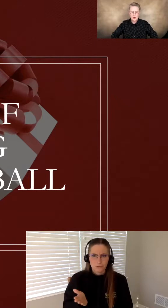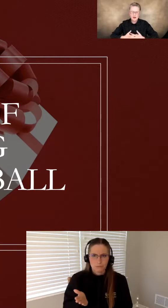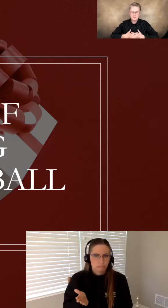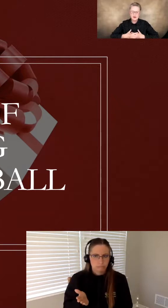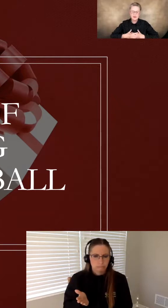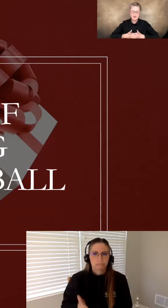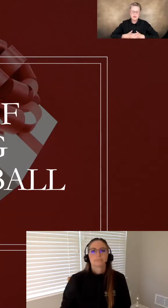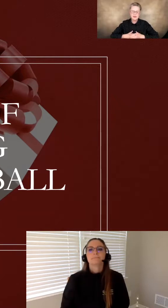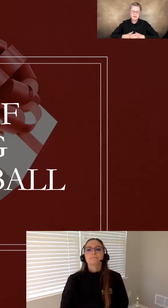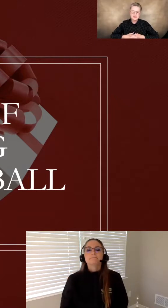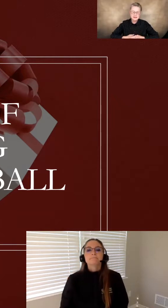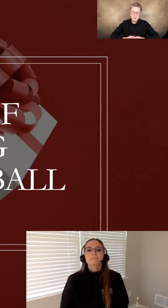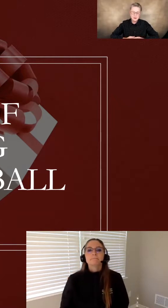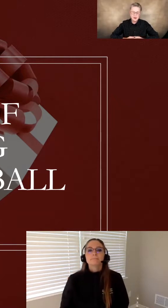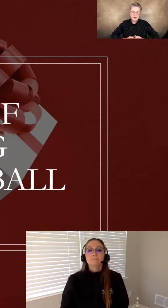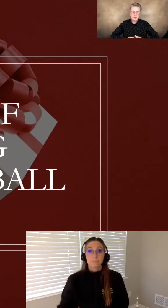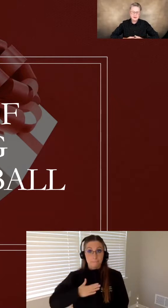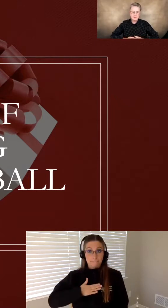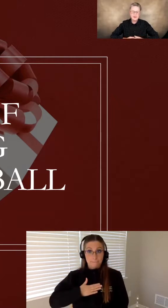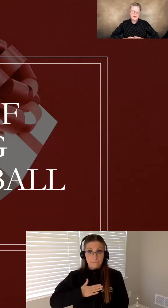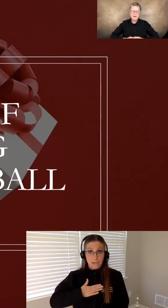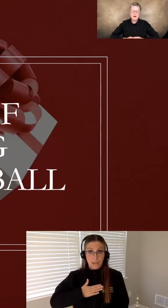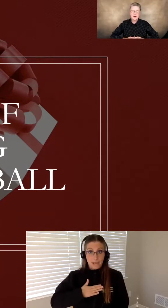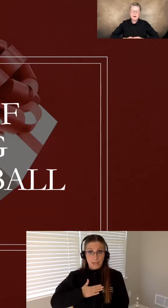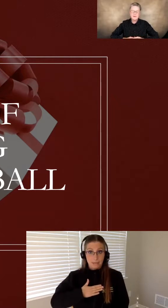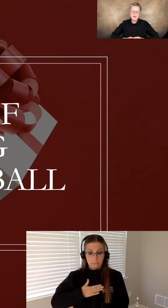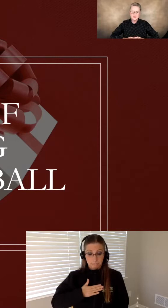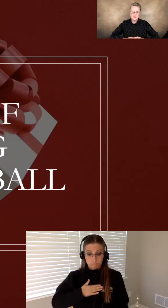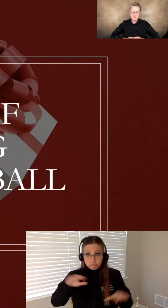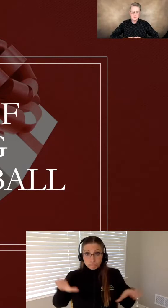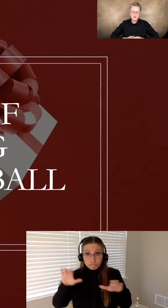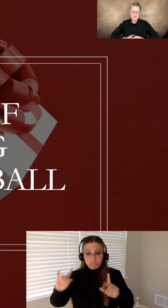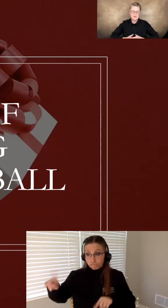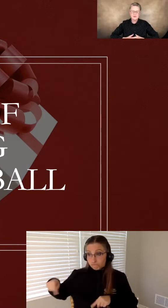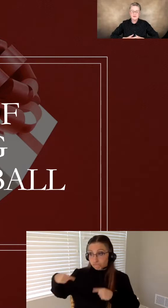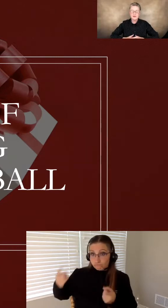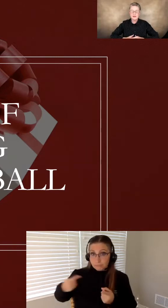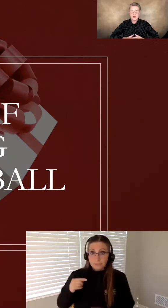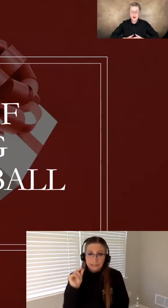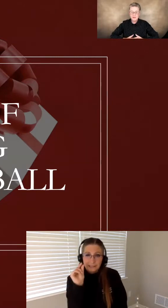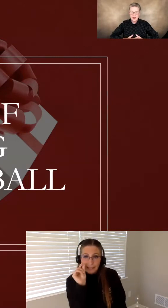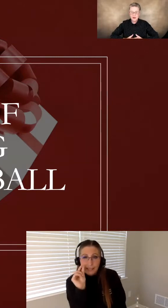I've done is just a little bit of the history of some of the things that I've gathered